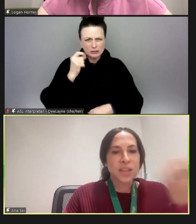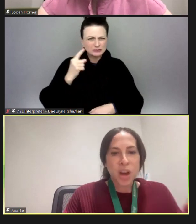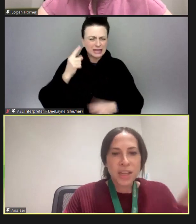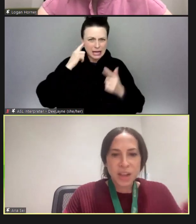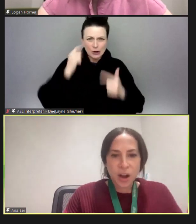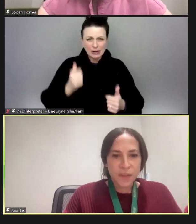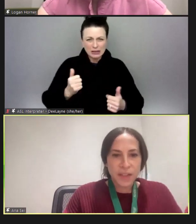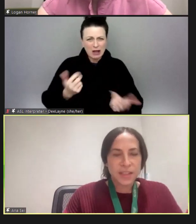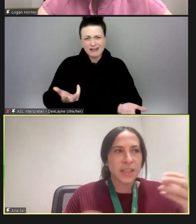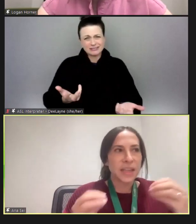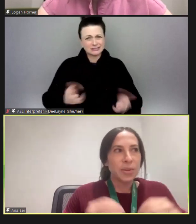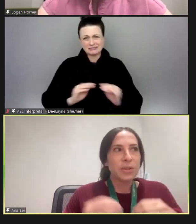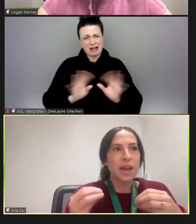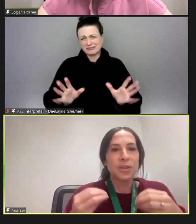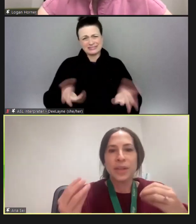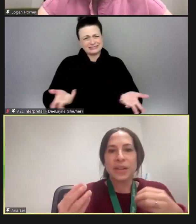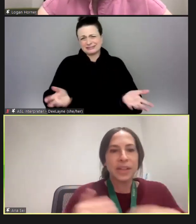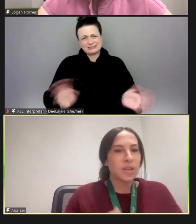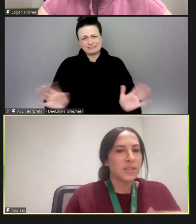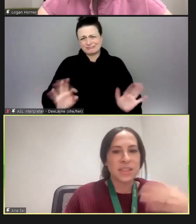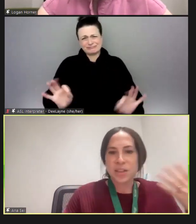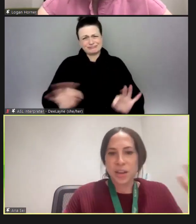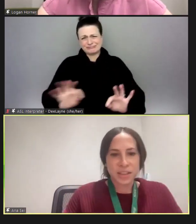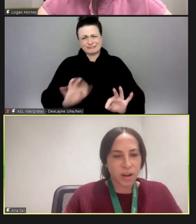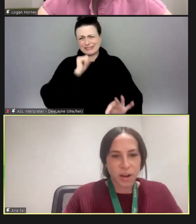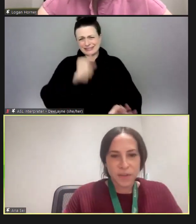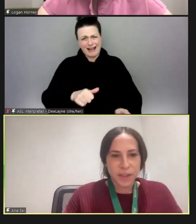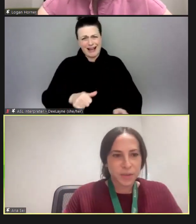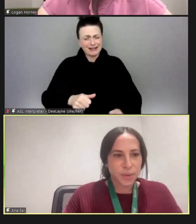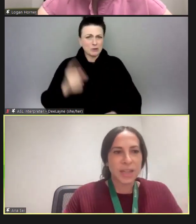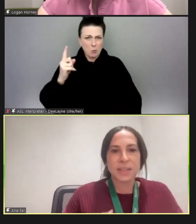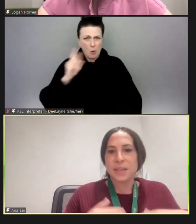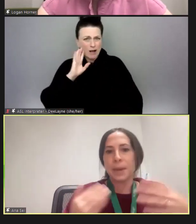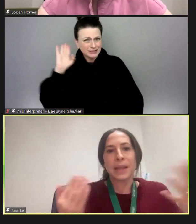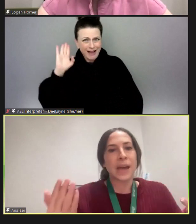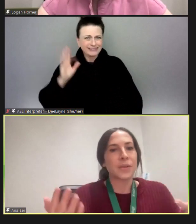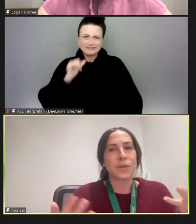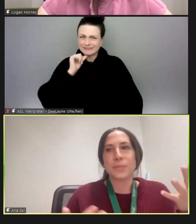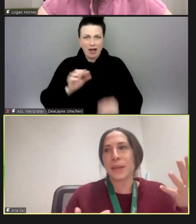not as obvious a unilateral hearing loss